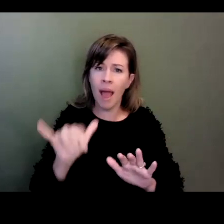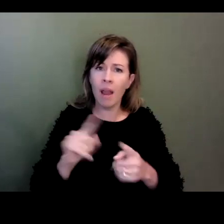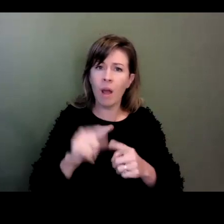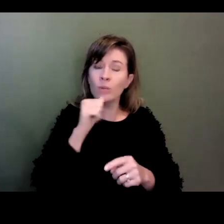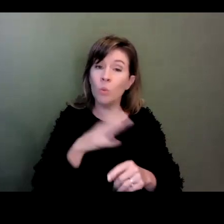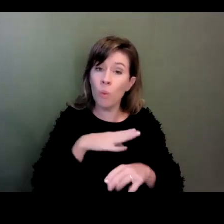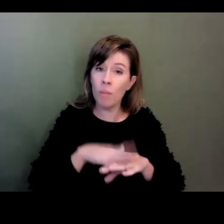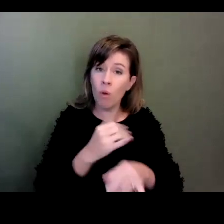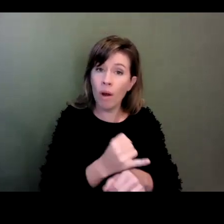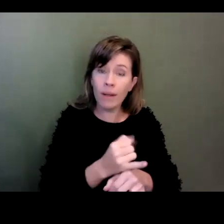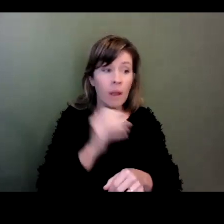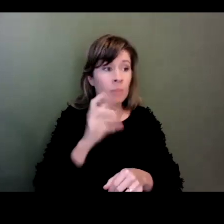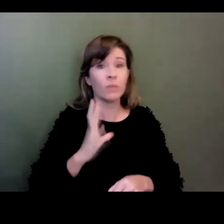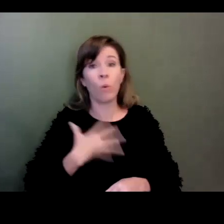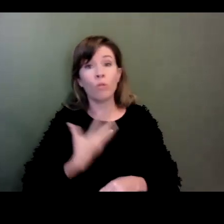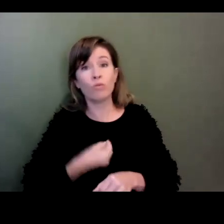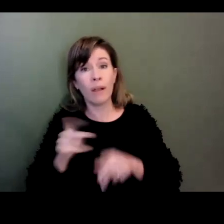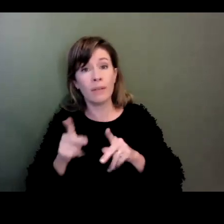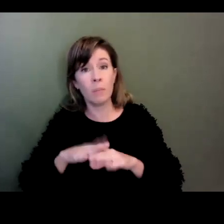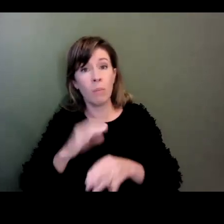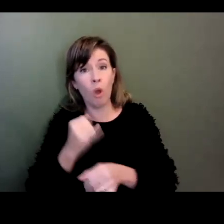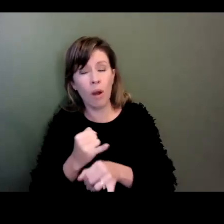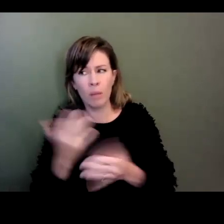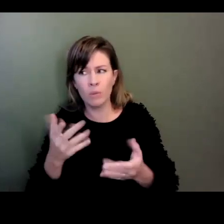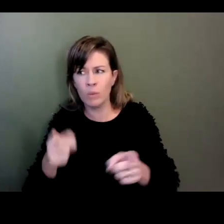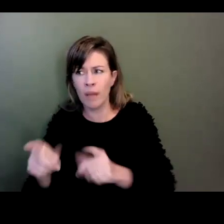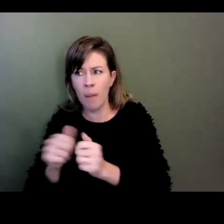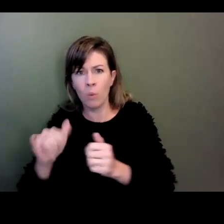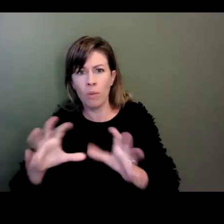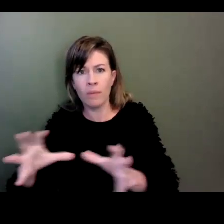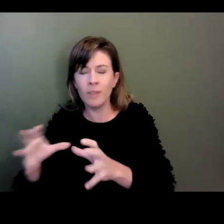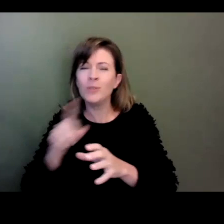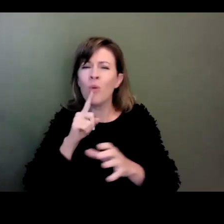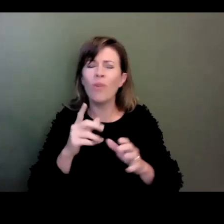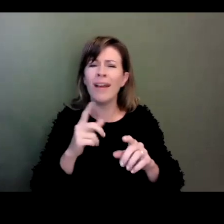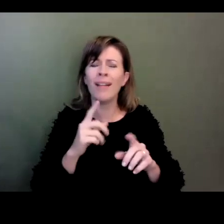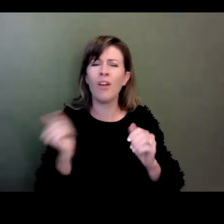the things that's happening to them. So in a way in which we' re doing that dual work, many of us in these marginalized